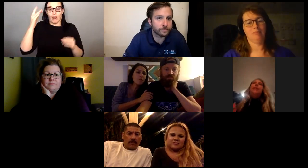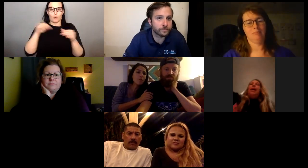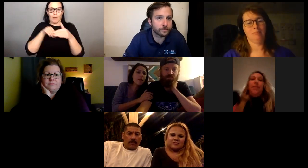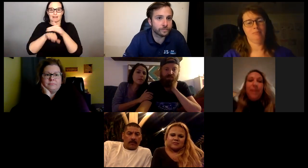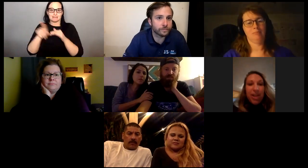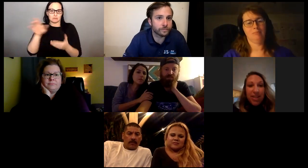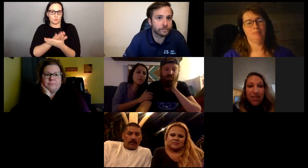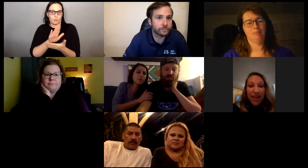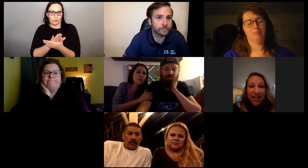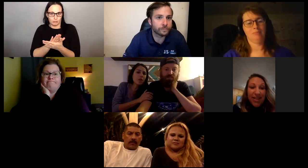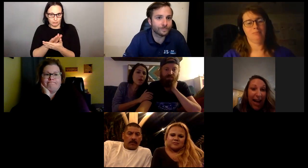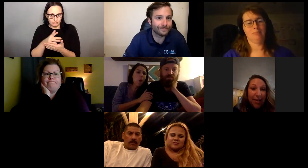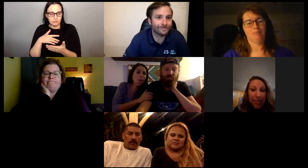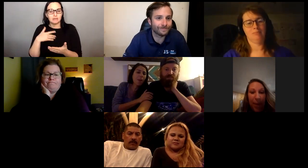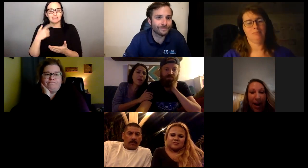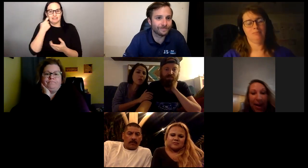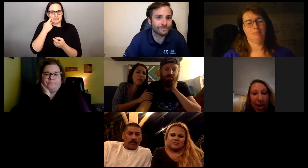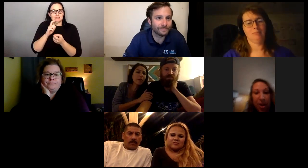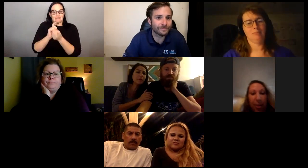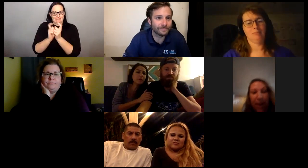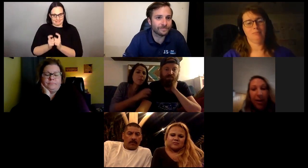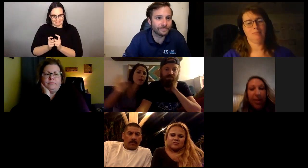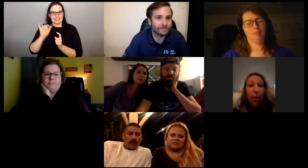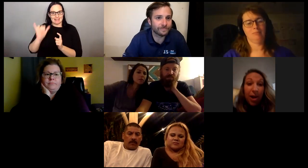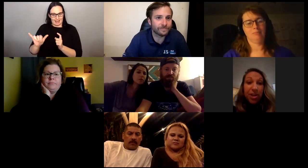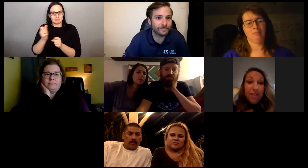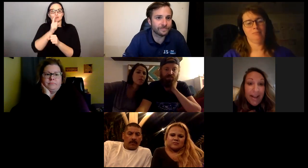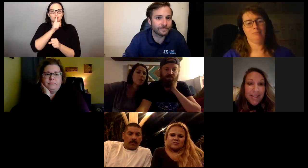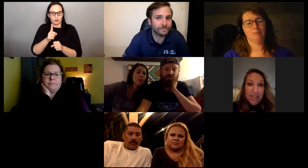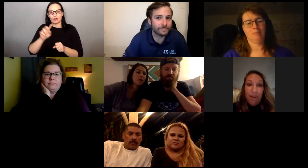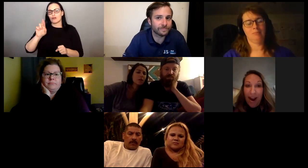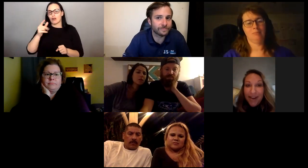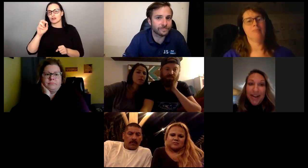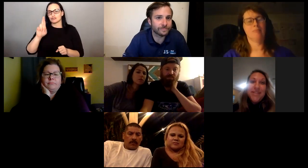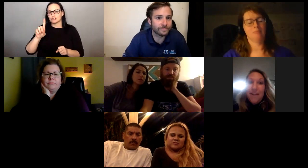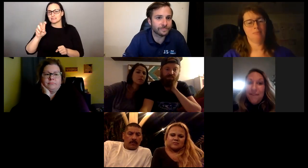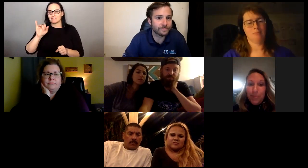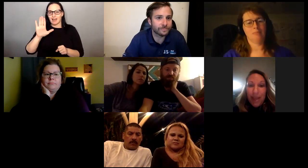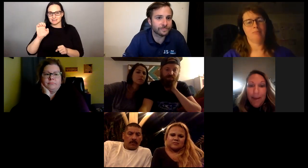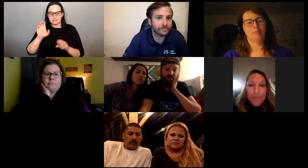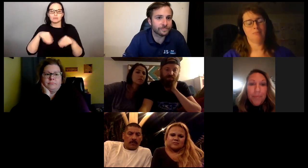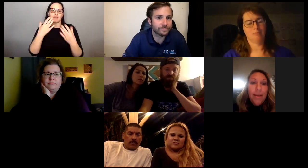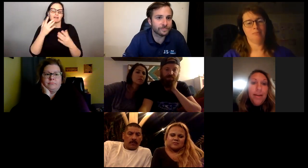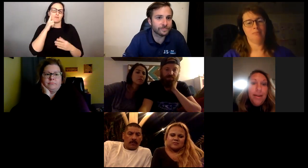um we just fixed that by making sure they're wearing the roger device that's